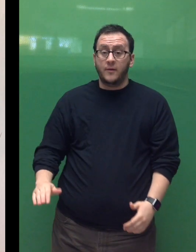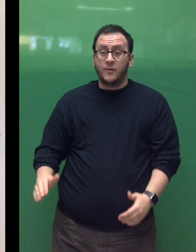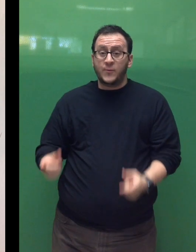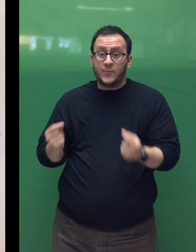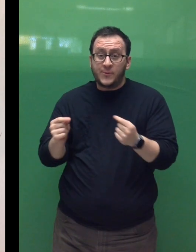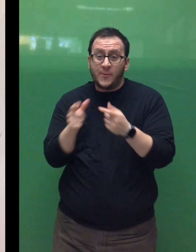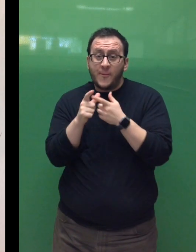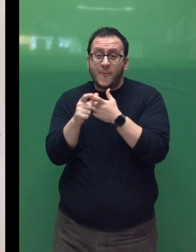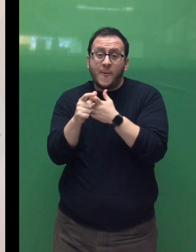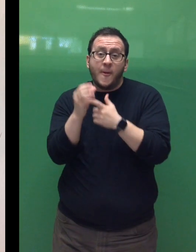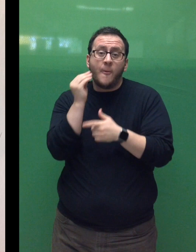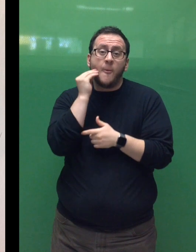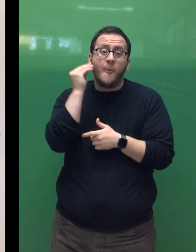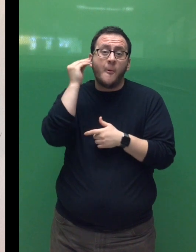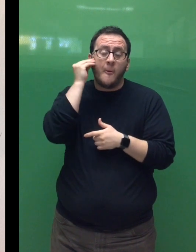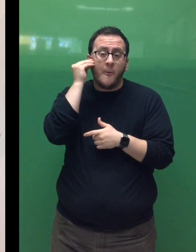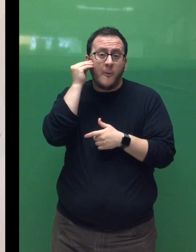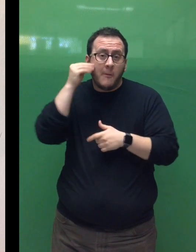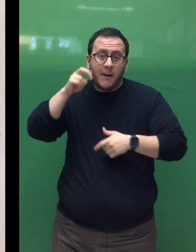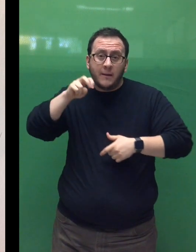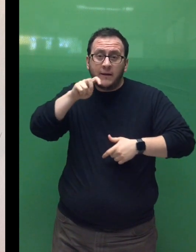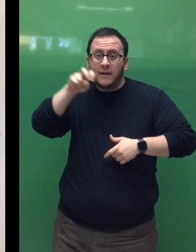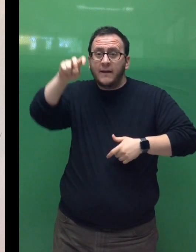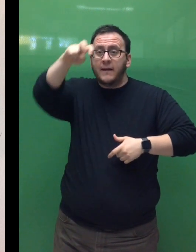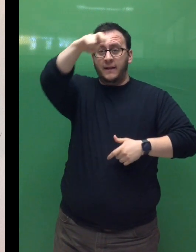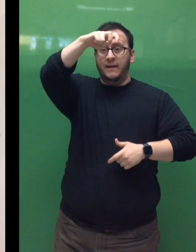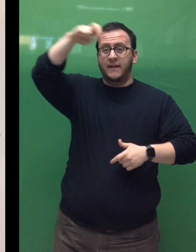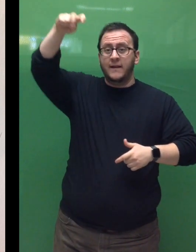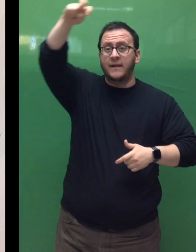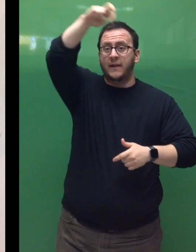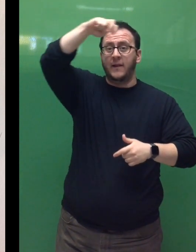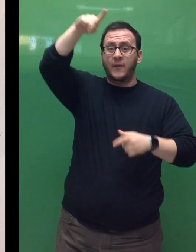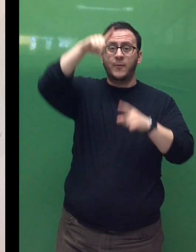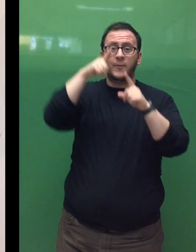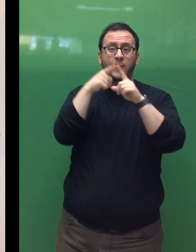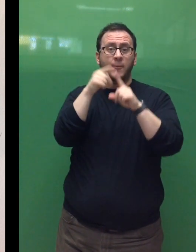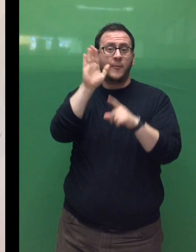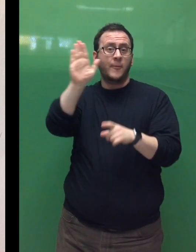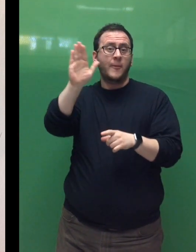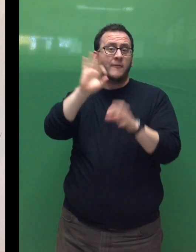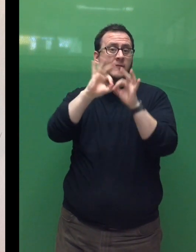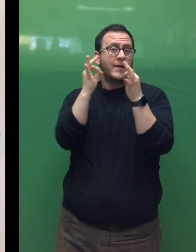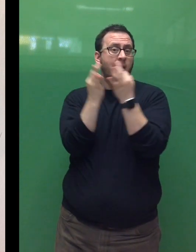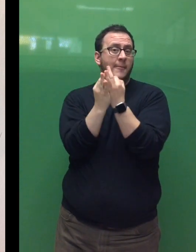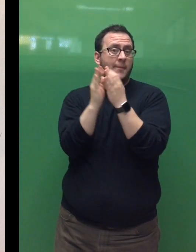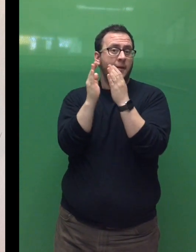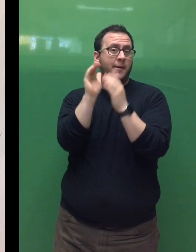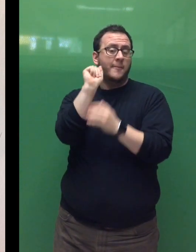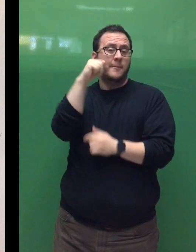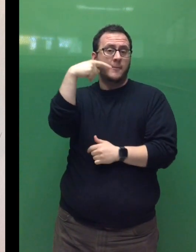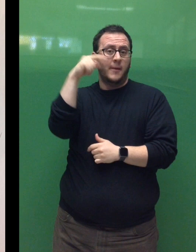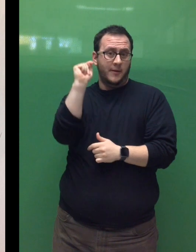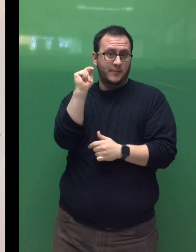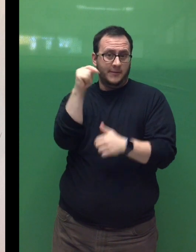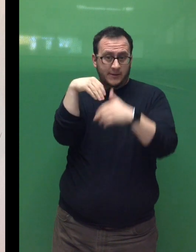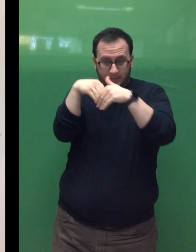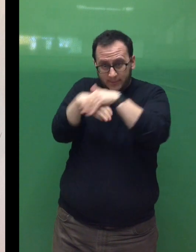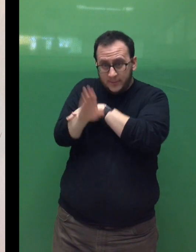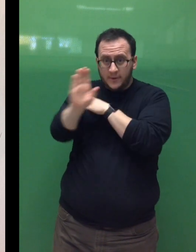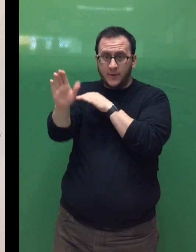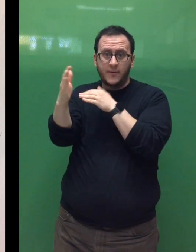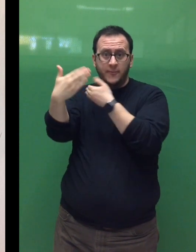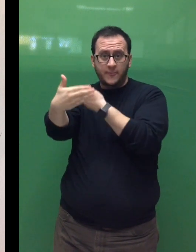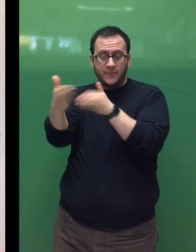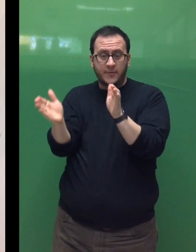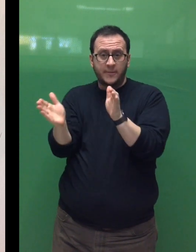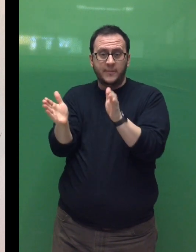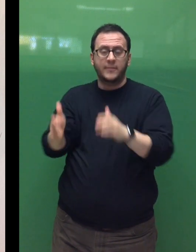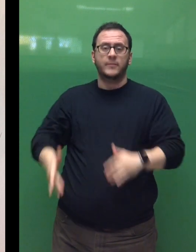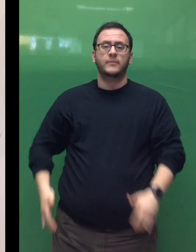She ran all the way up four flights of stairs into her family's apartment and straight to her own room.